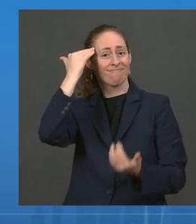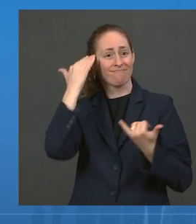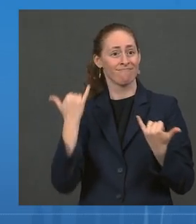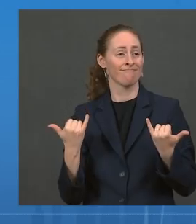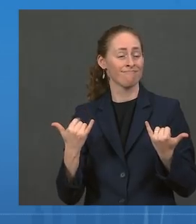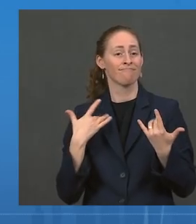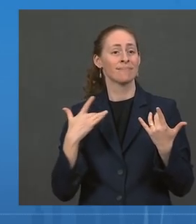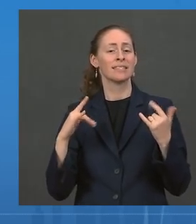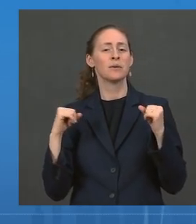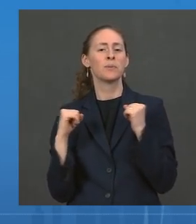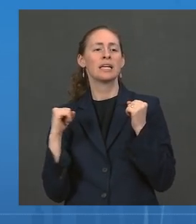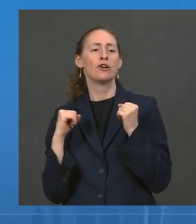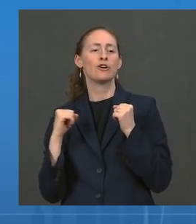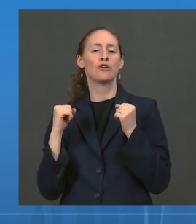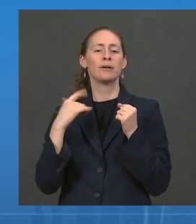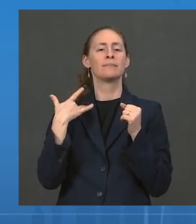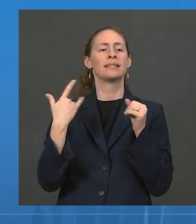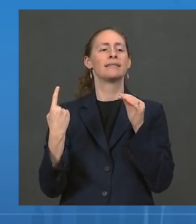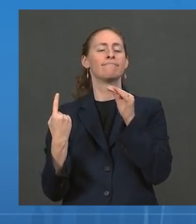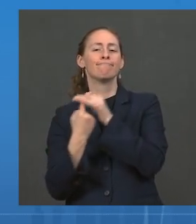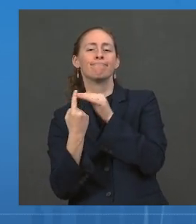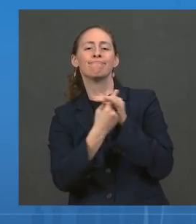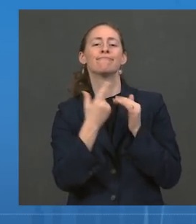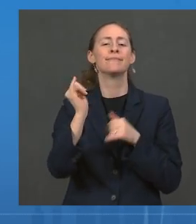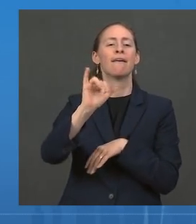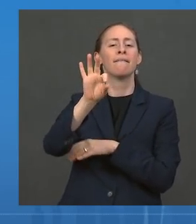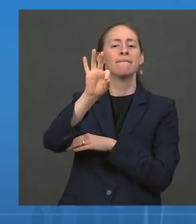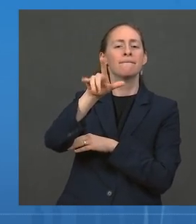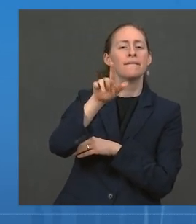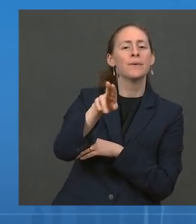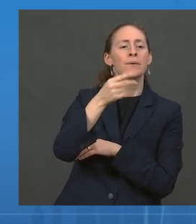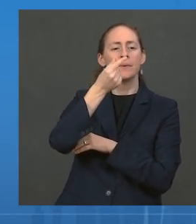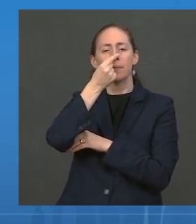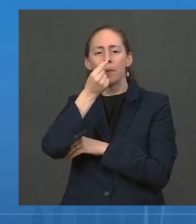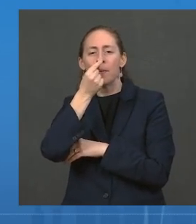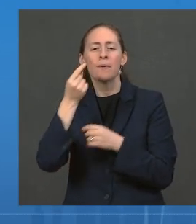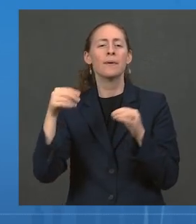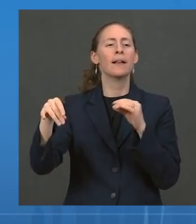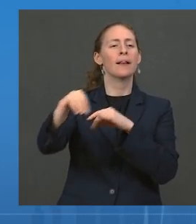Last week's influenza surveillance report noted an increase in flu activity